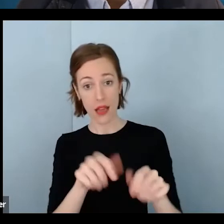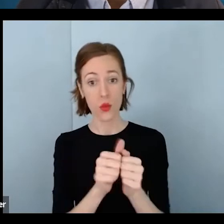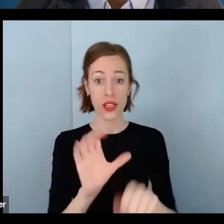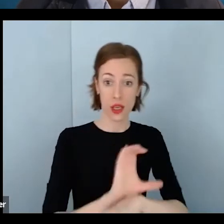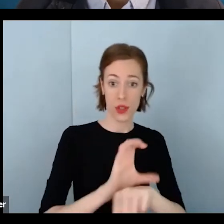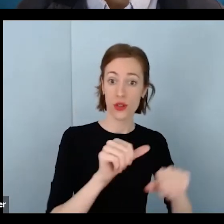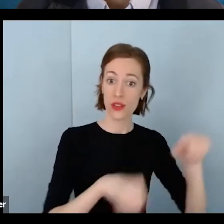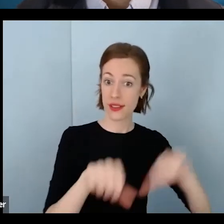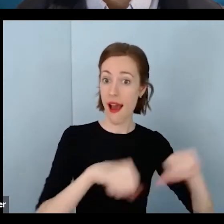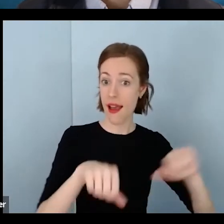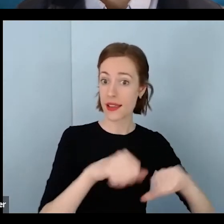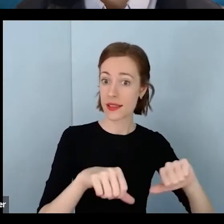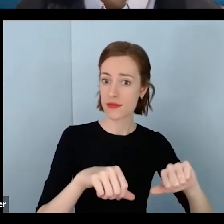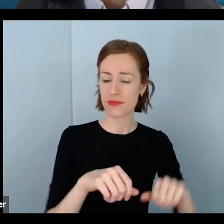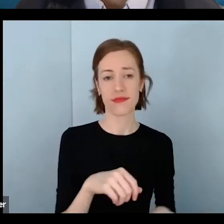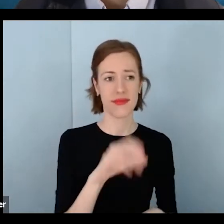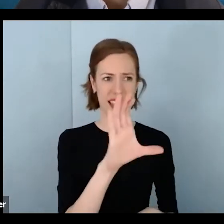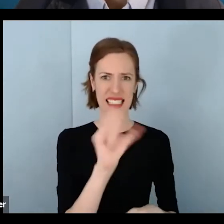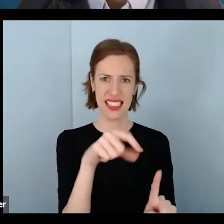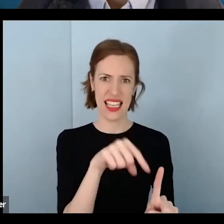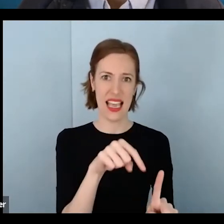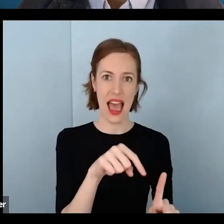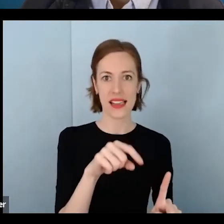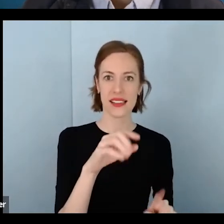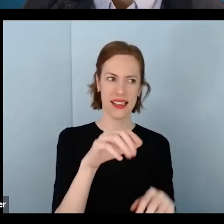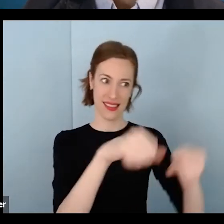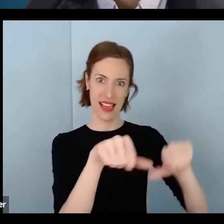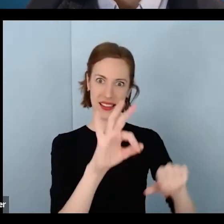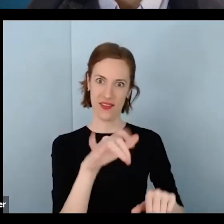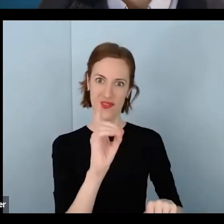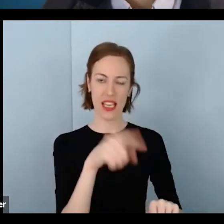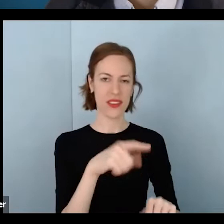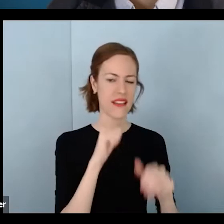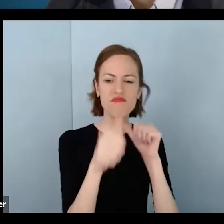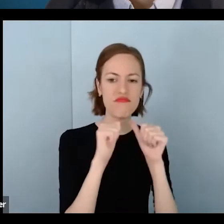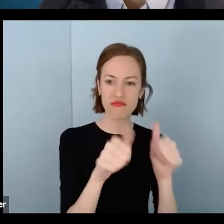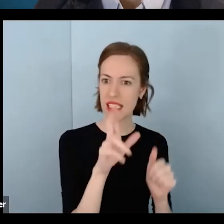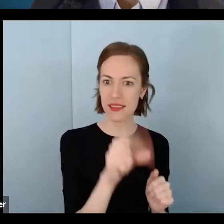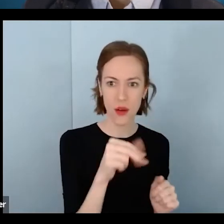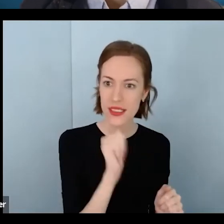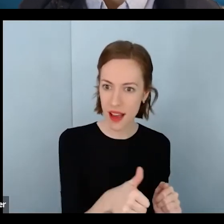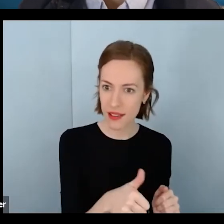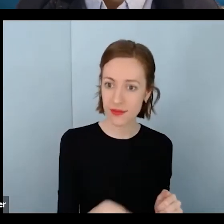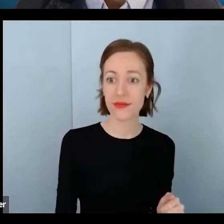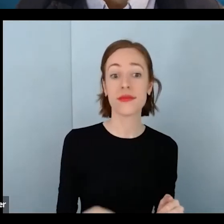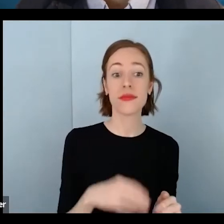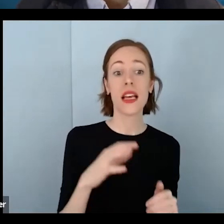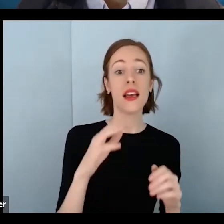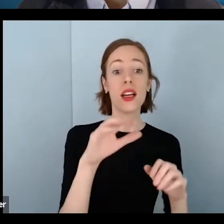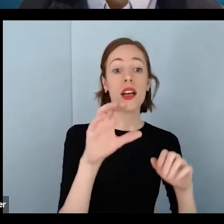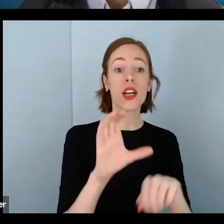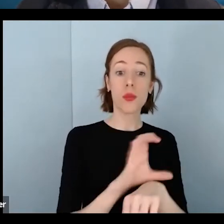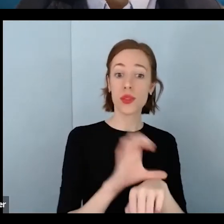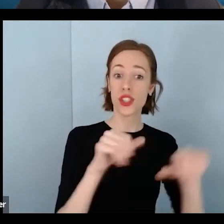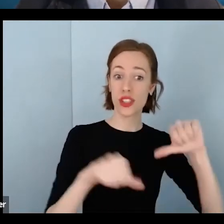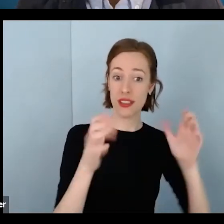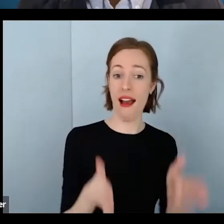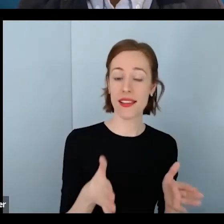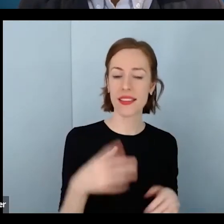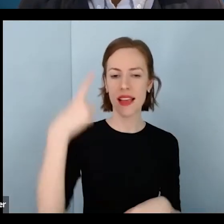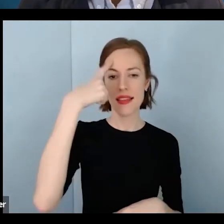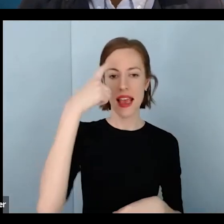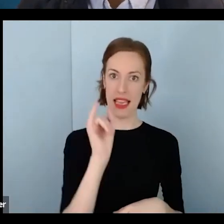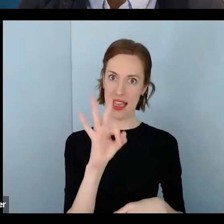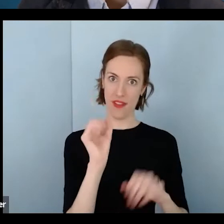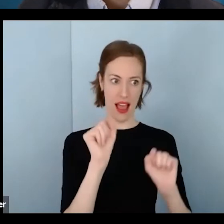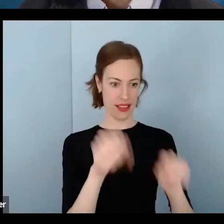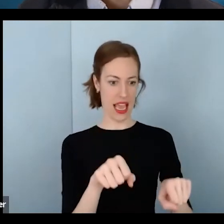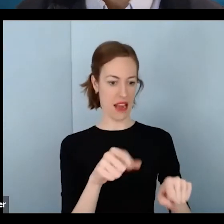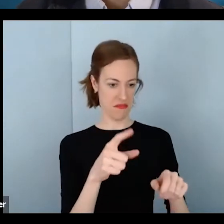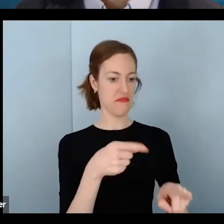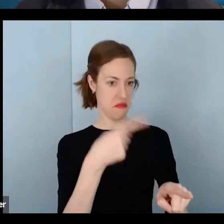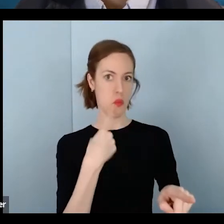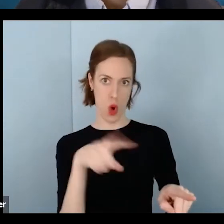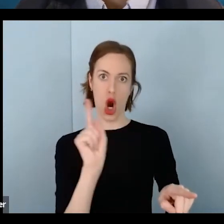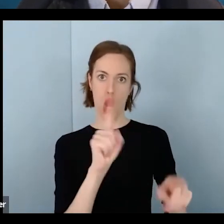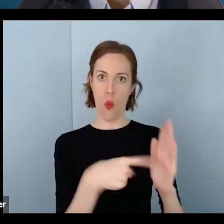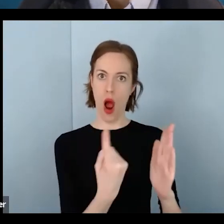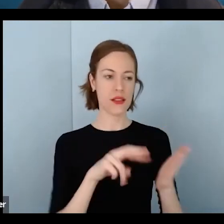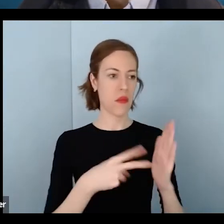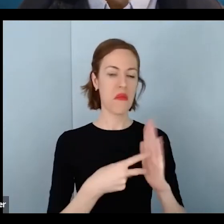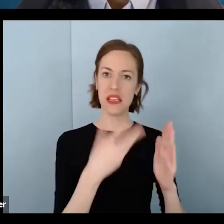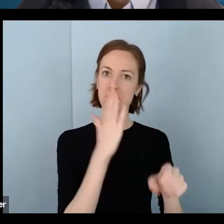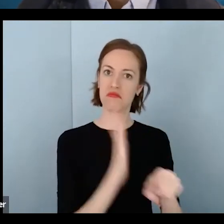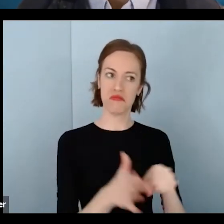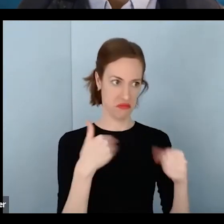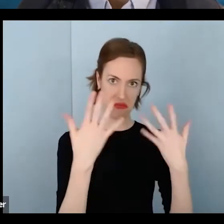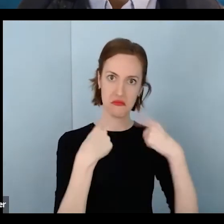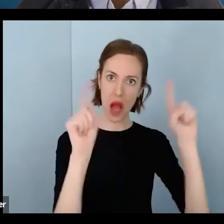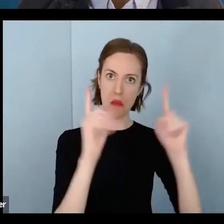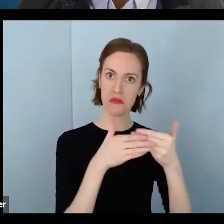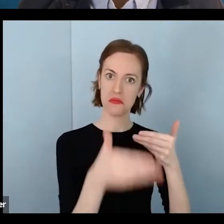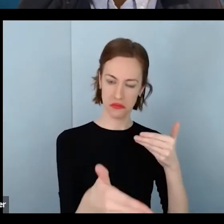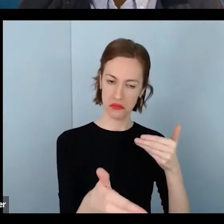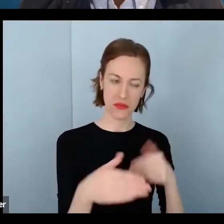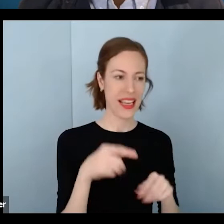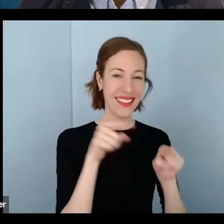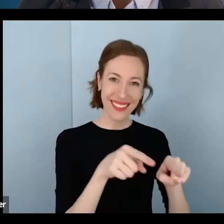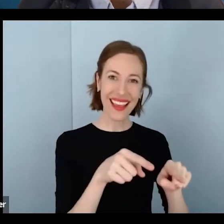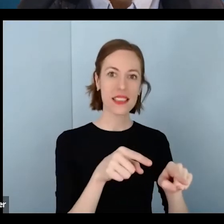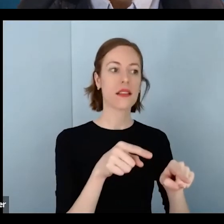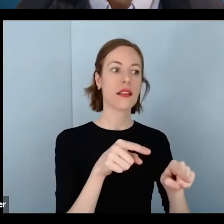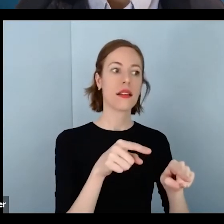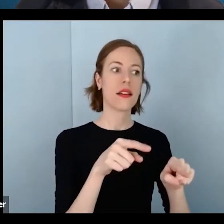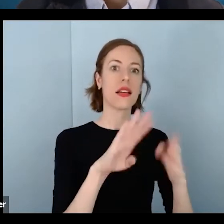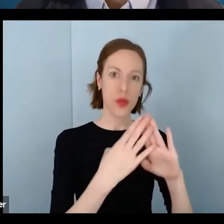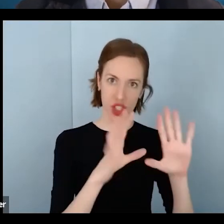that CS is a scientific field to court quote Hornbeck and colleagues, computer scientists, often think that if you can get something to work once, then you've succeeded, rather than valuing replicable knowledge, there's a culture that values, novelty.